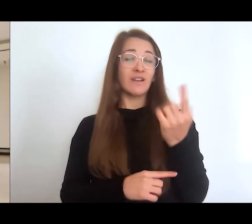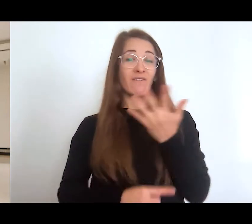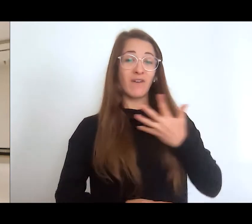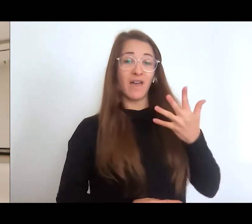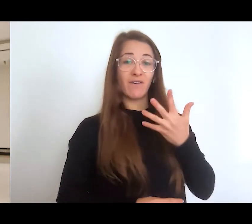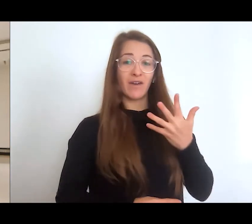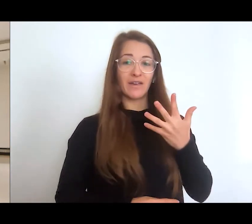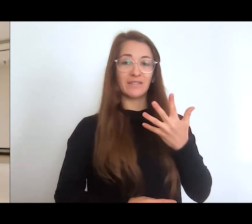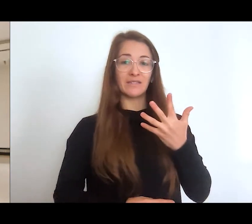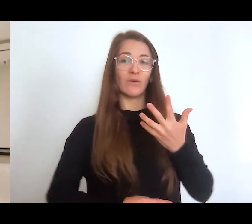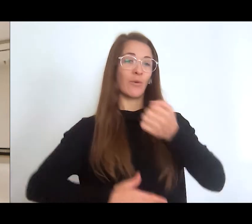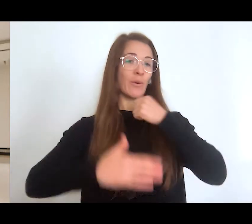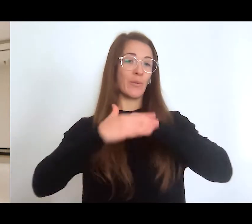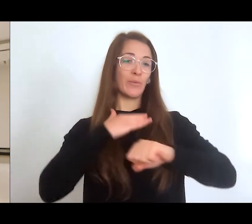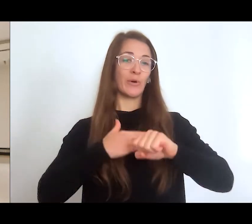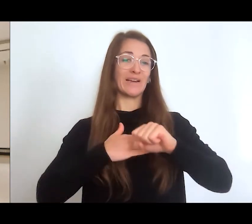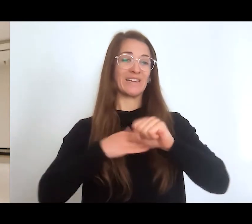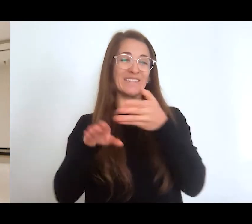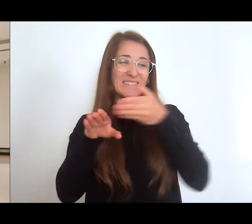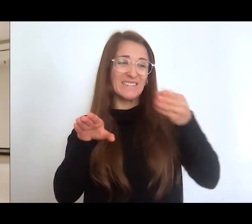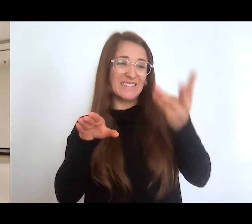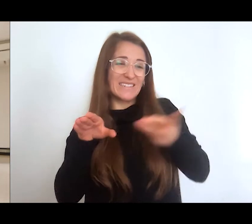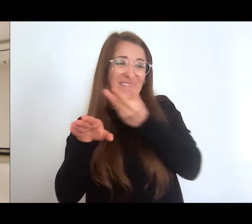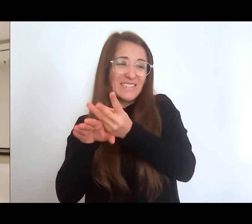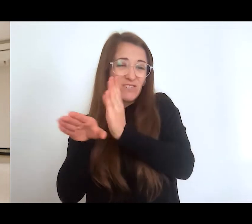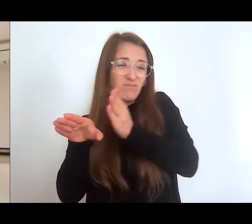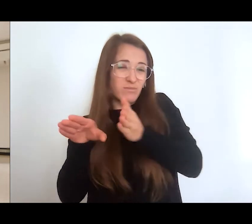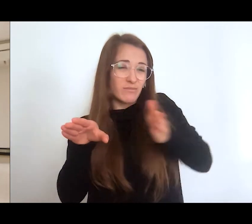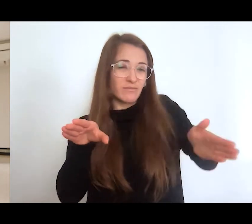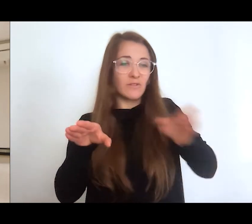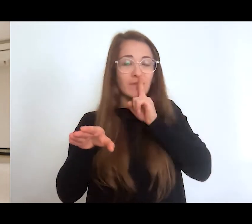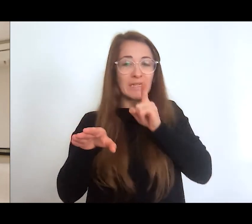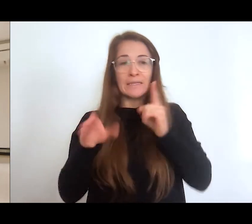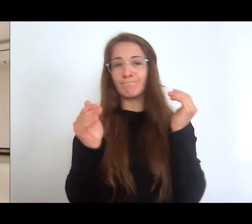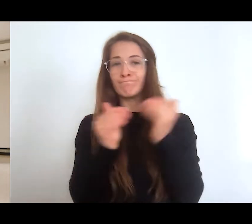SIBLINGS AND THE FIRST FIVE OF US WERE BORN IN SIX YEARS AND WE